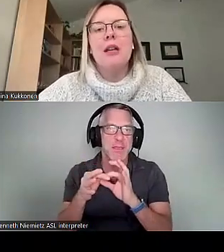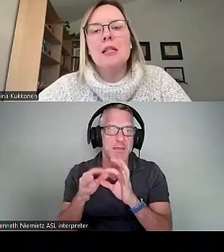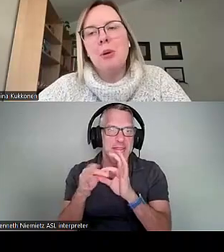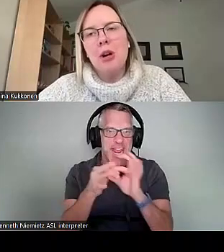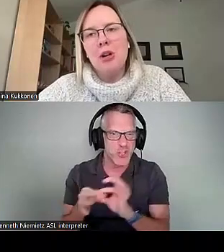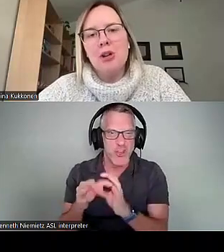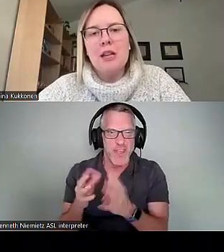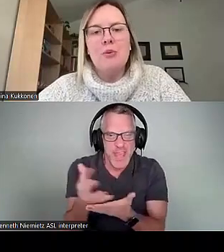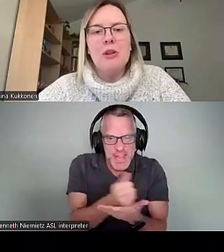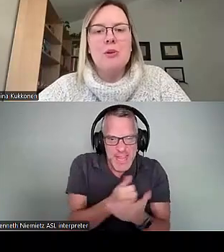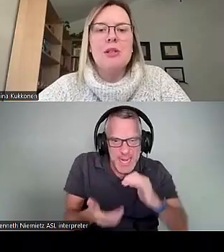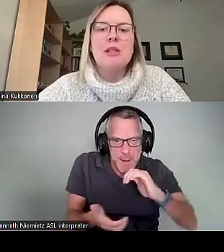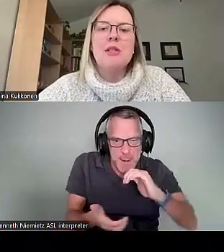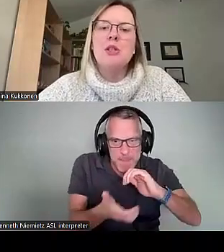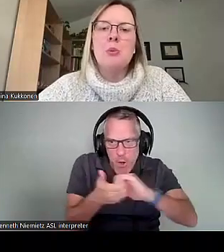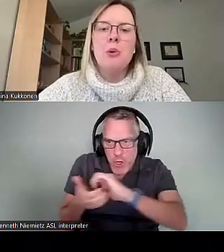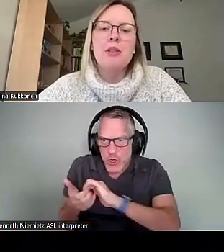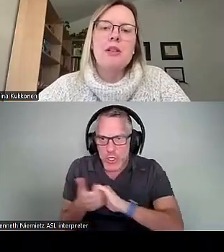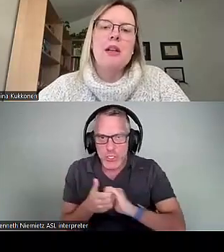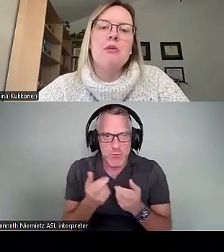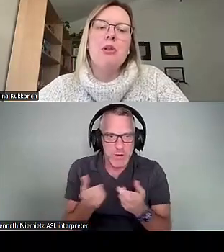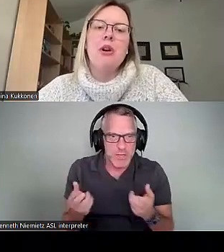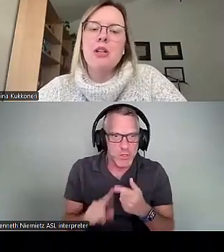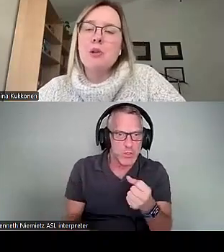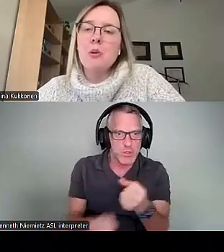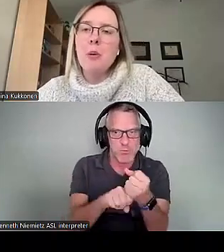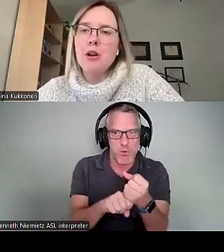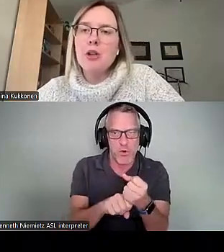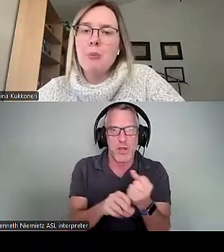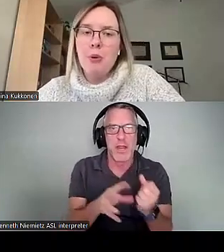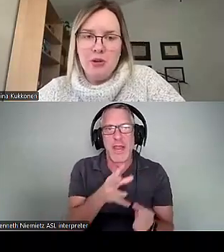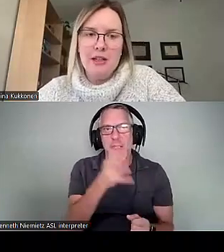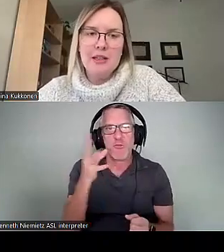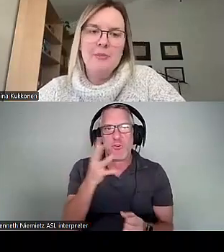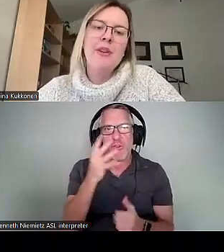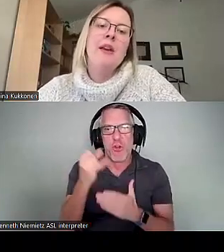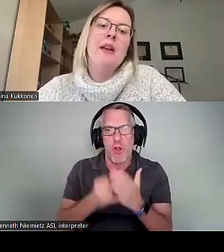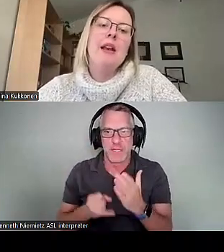collecting partners and resources to support a rural artist school partnership project. And